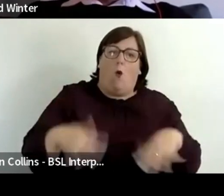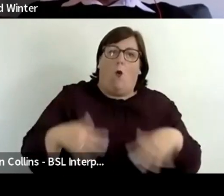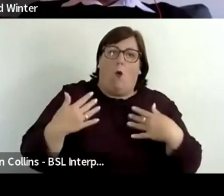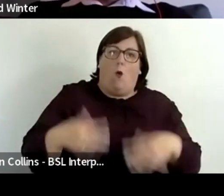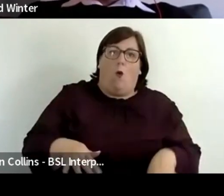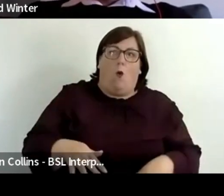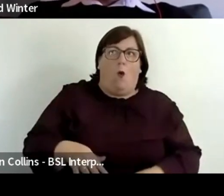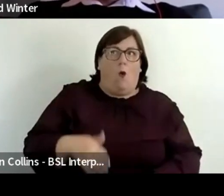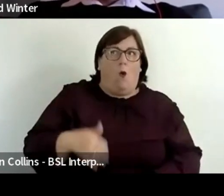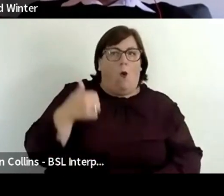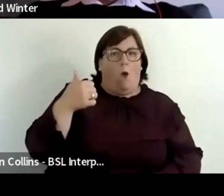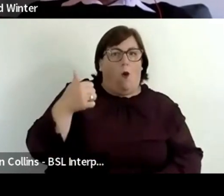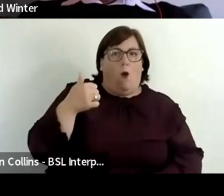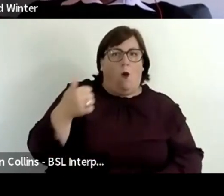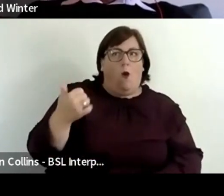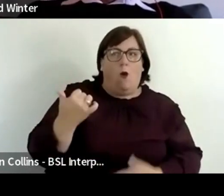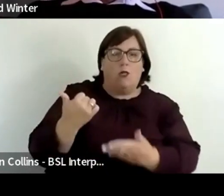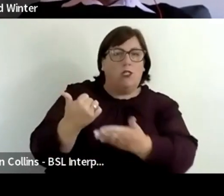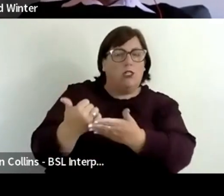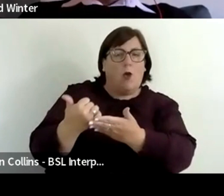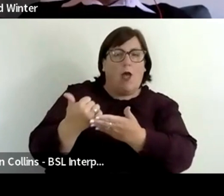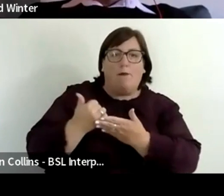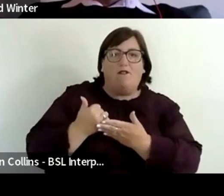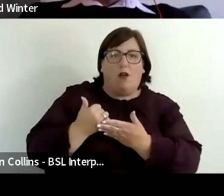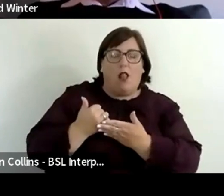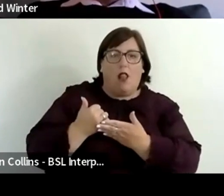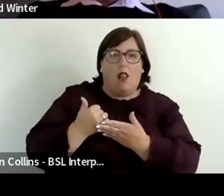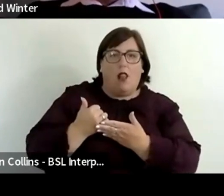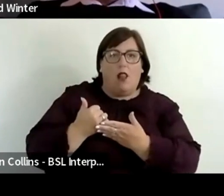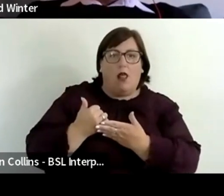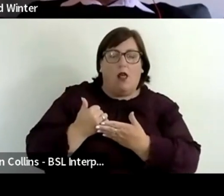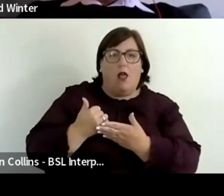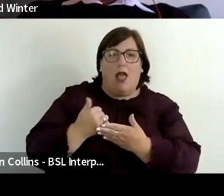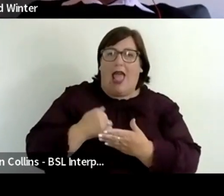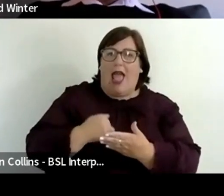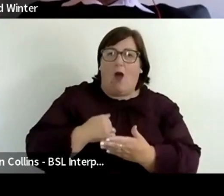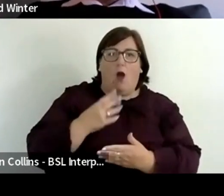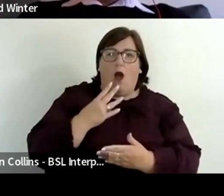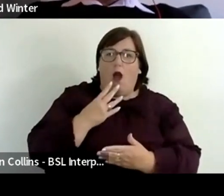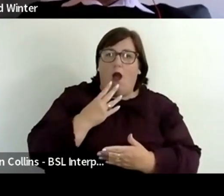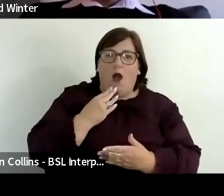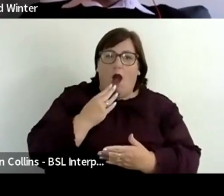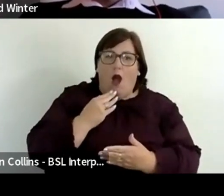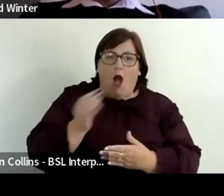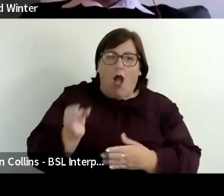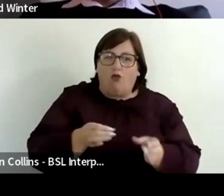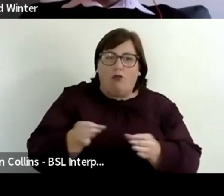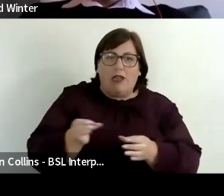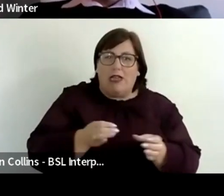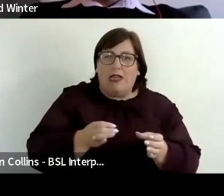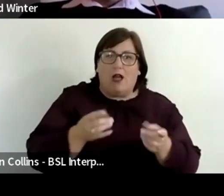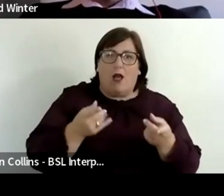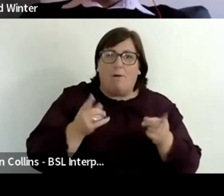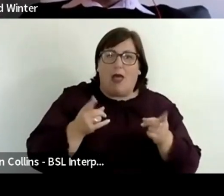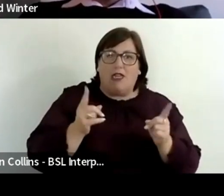a good manager. That is like Maria said, our hiring managers are trained to the absolute optimum to be inclusive.